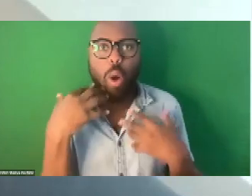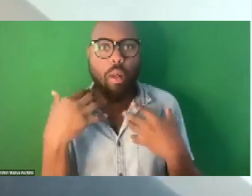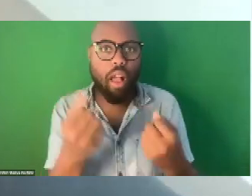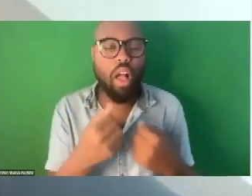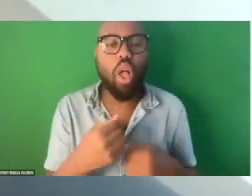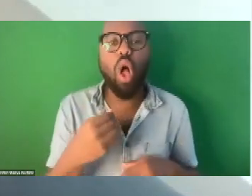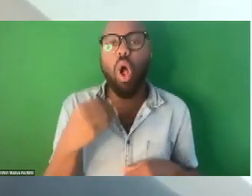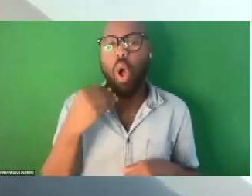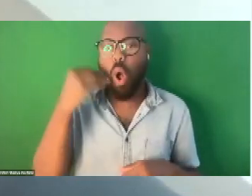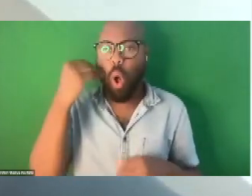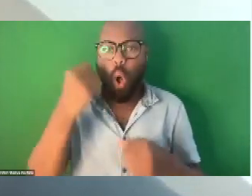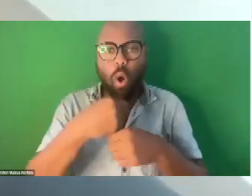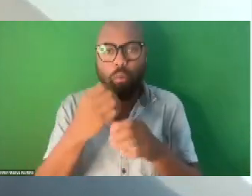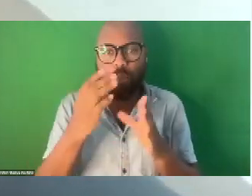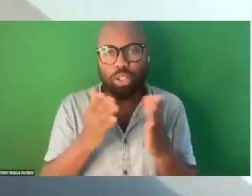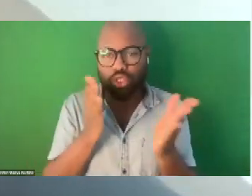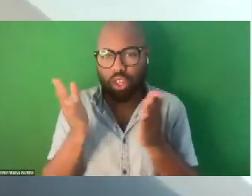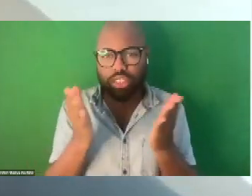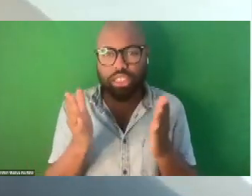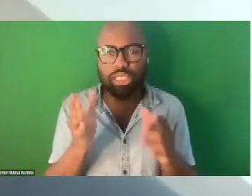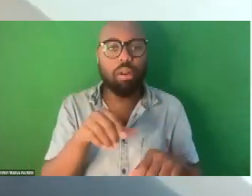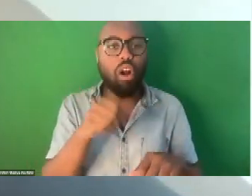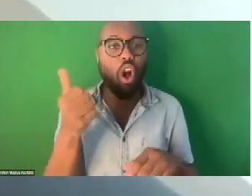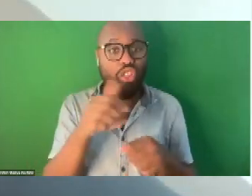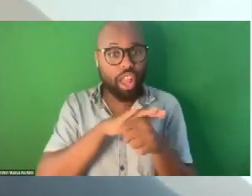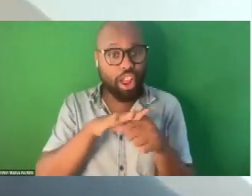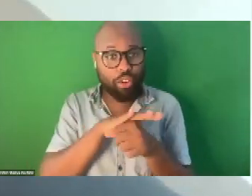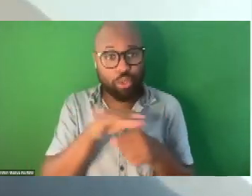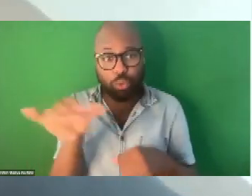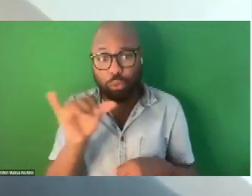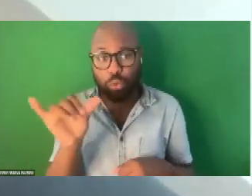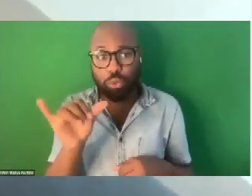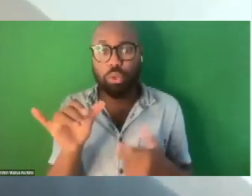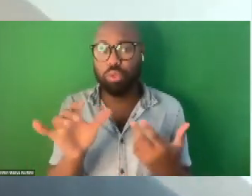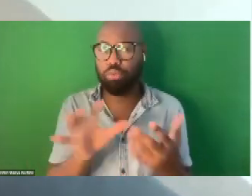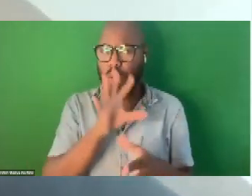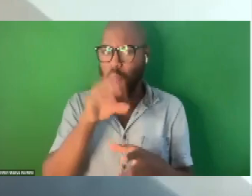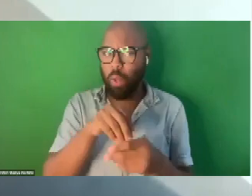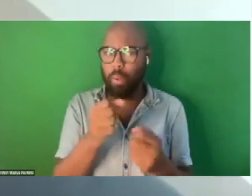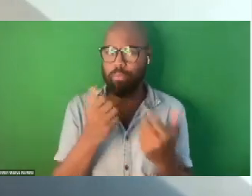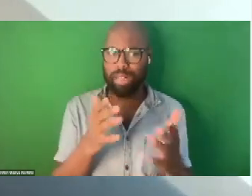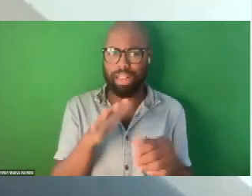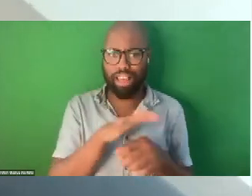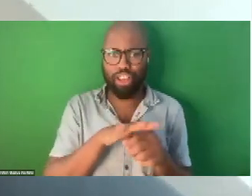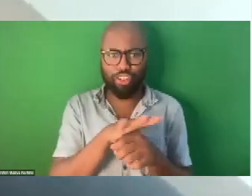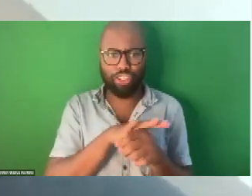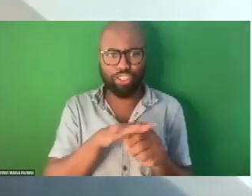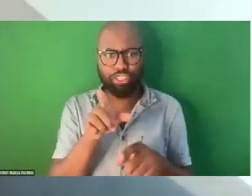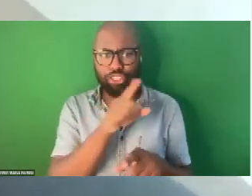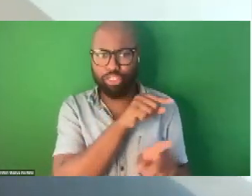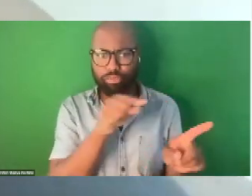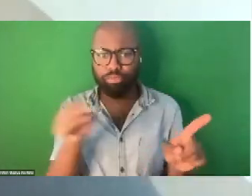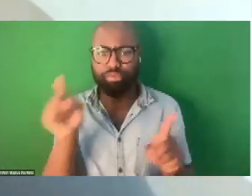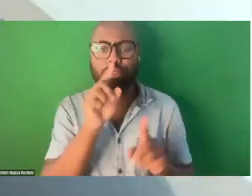but other areas including many of the areas in which that are relevant I/DD services.